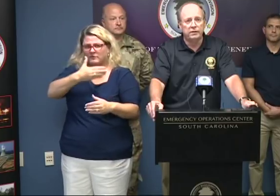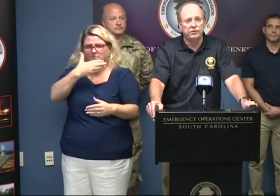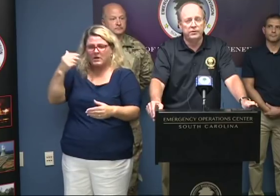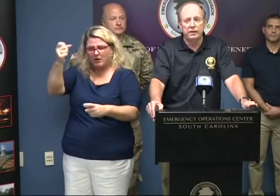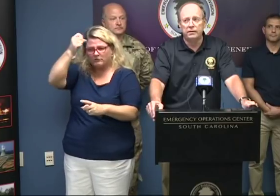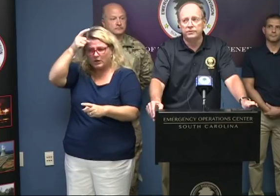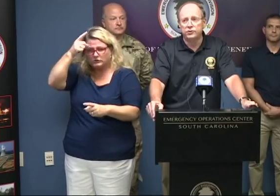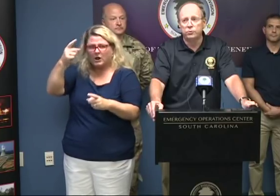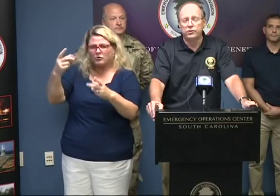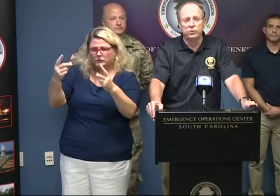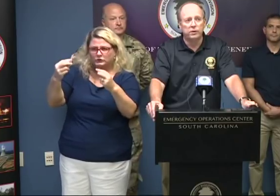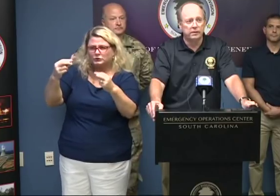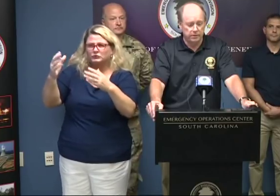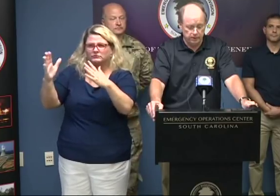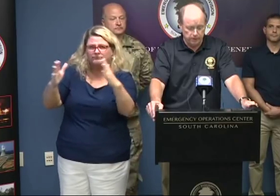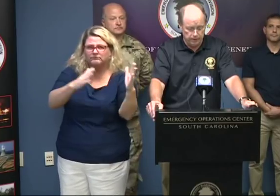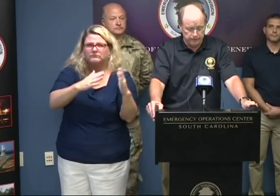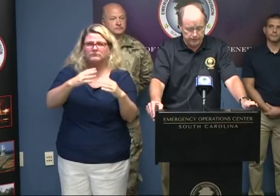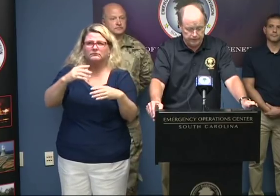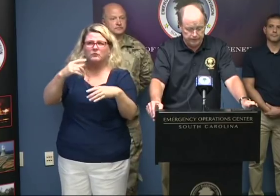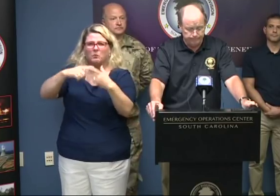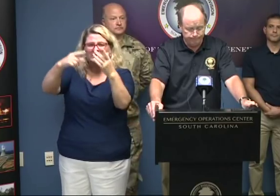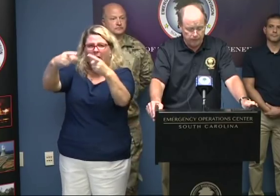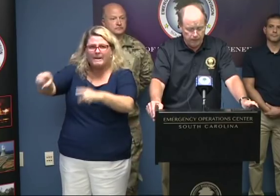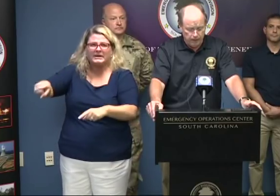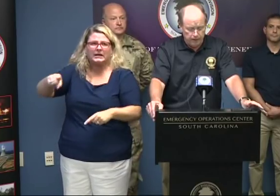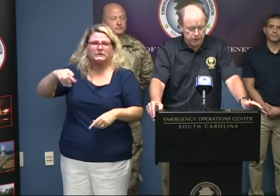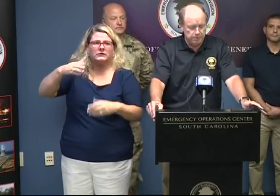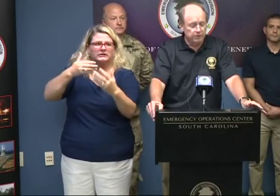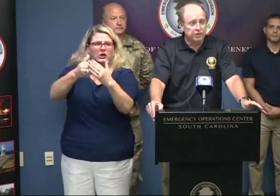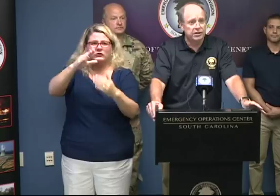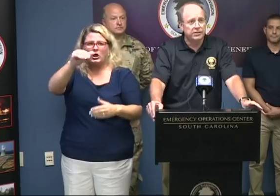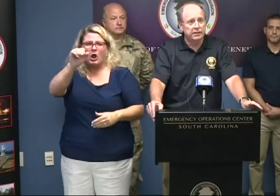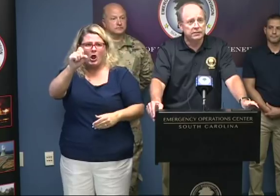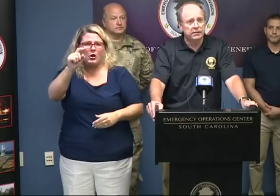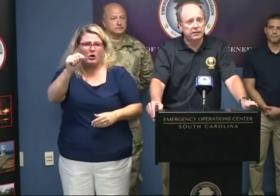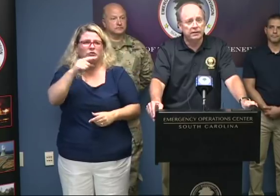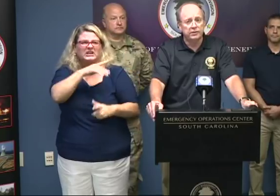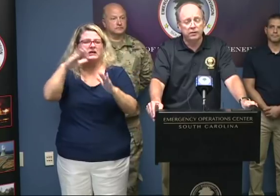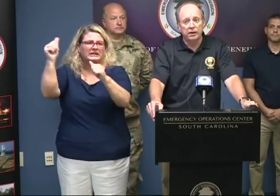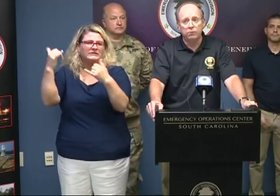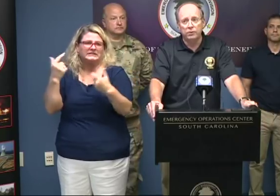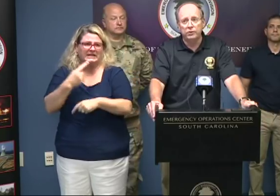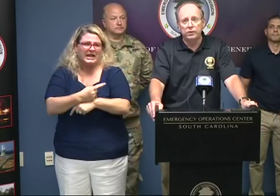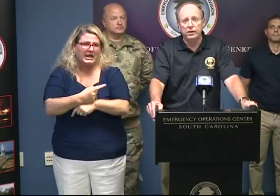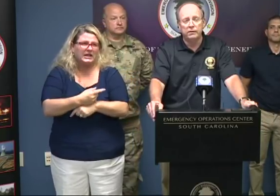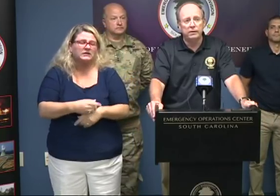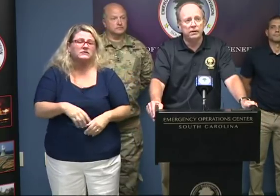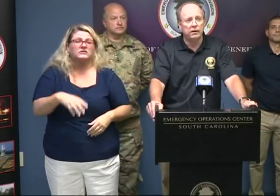and understanding and situation awareness on the ground down there. In terms of logistics, and that's a lot of what we do here,